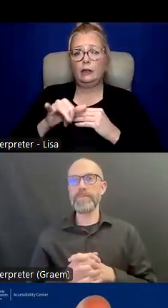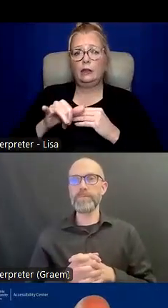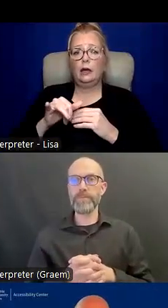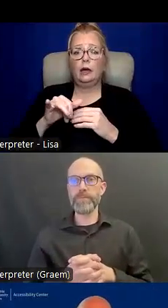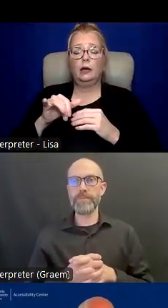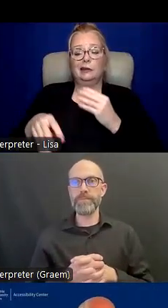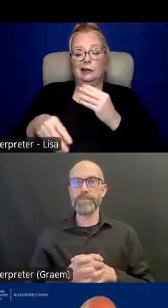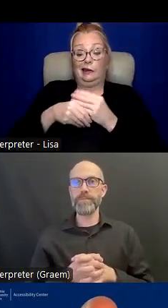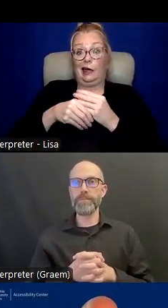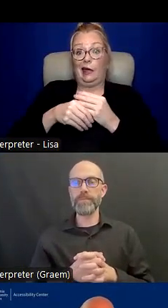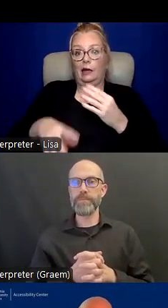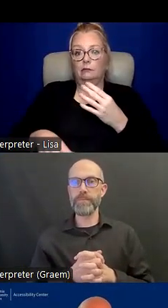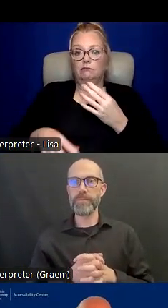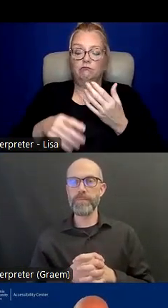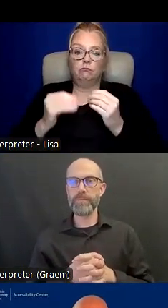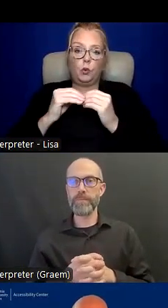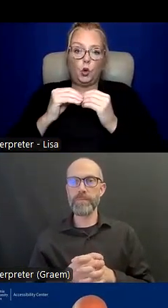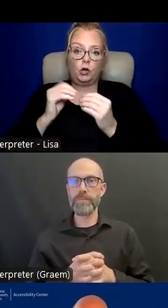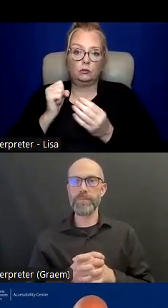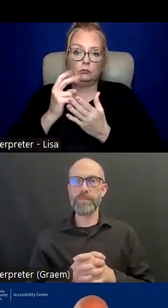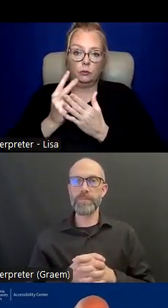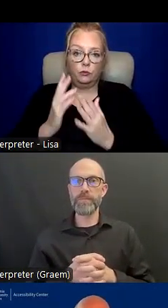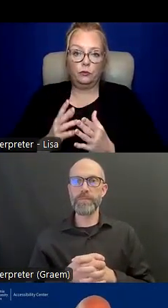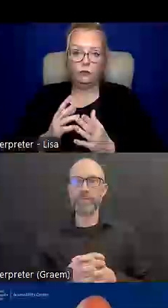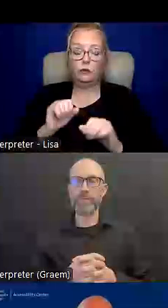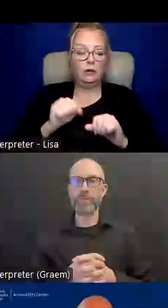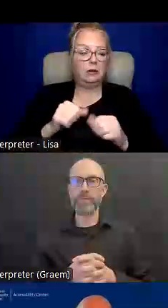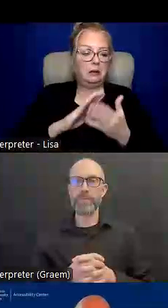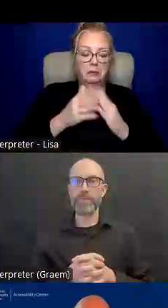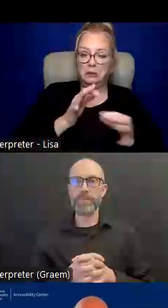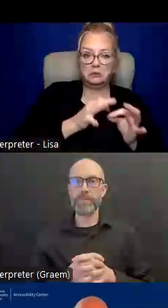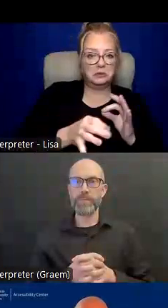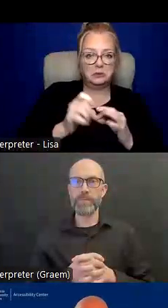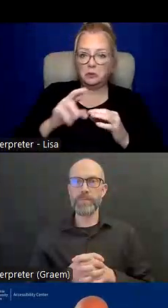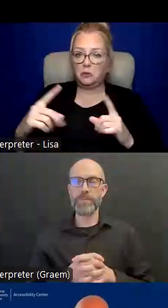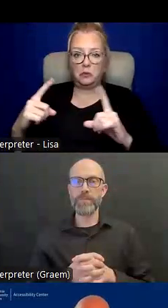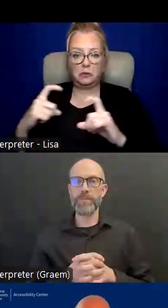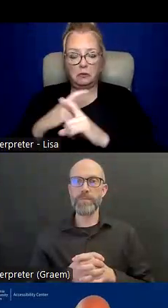So you can make it as simple or as complex. On the point for the end user is they fill out one form.